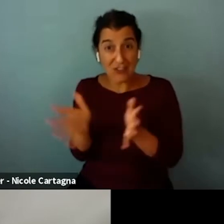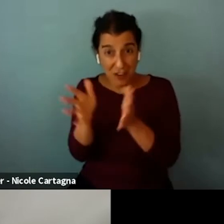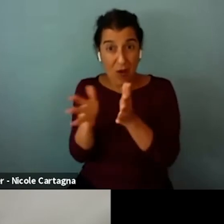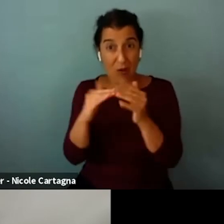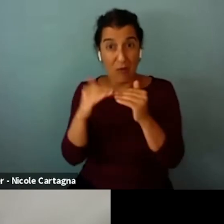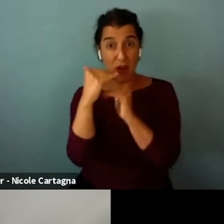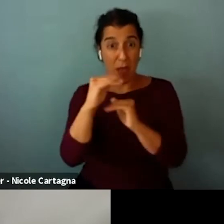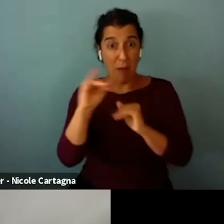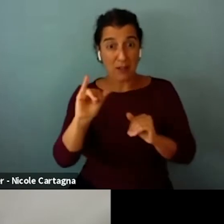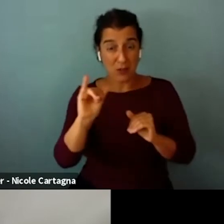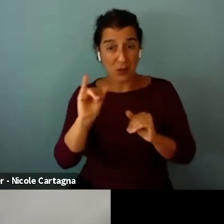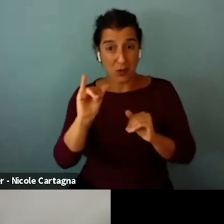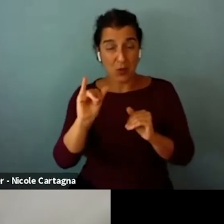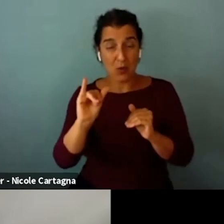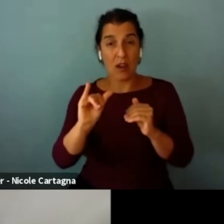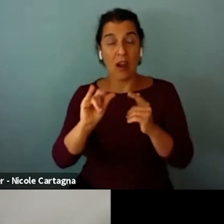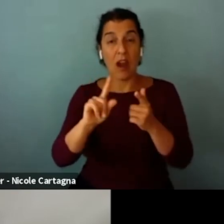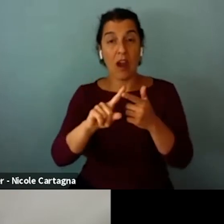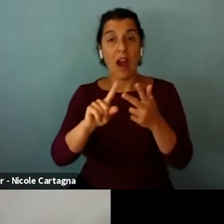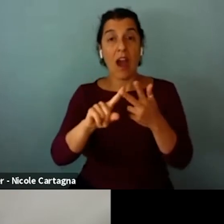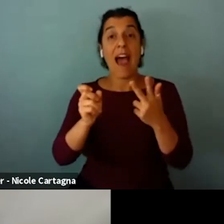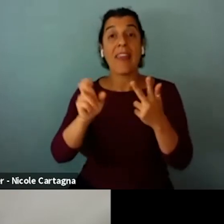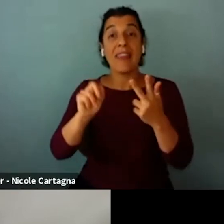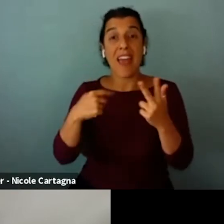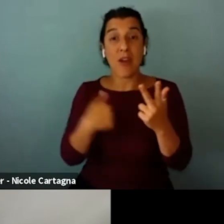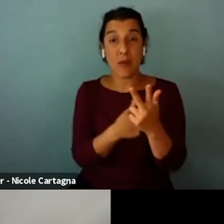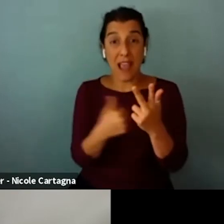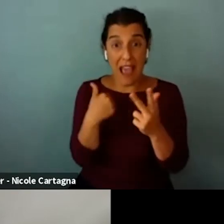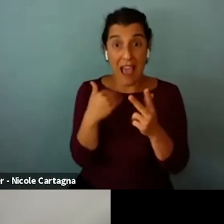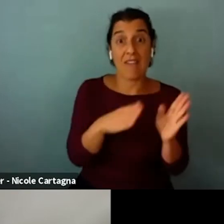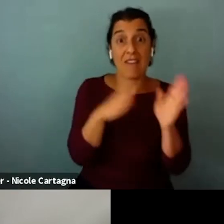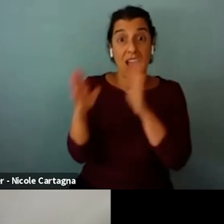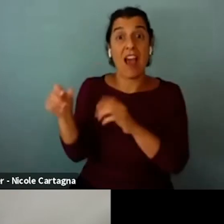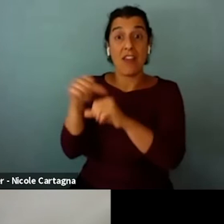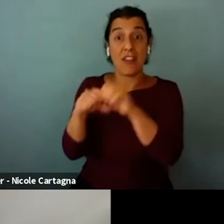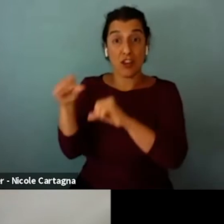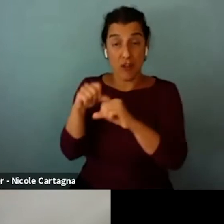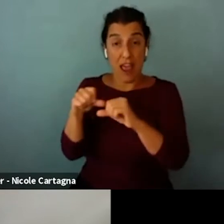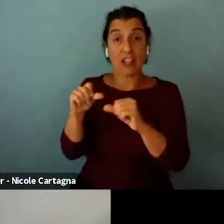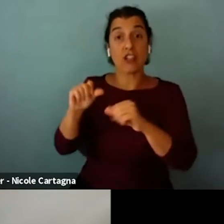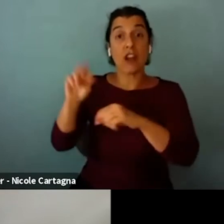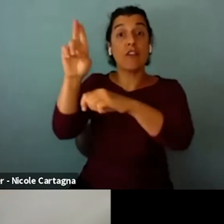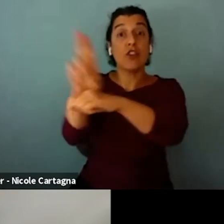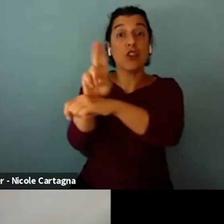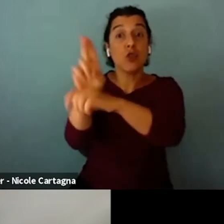and then we have the interaction with the user and so one of the you know